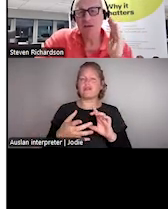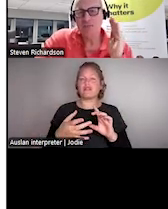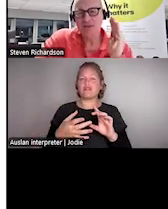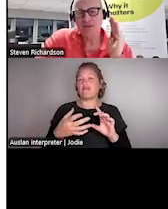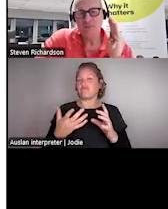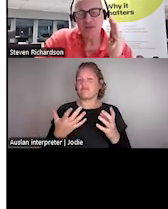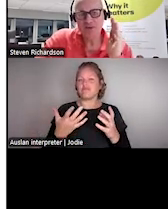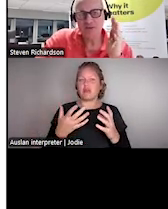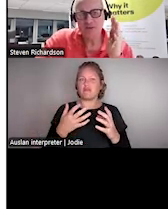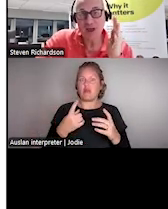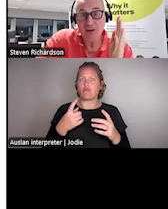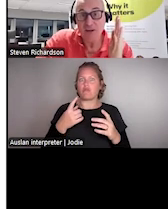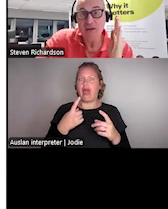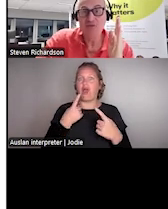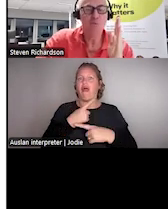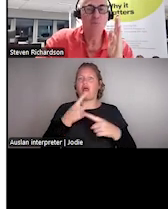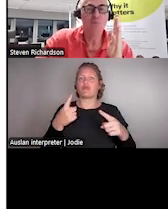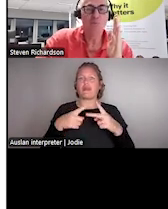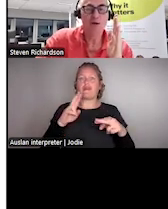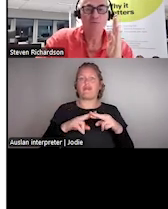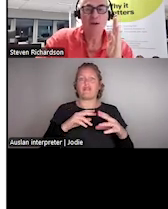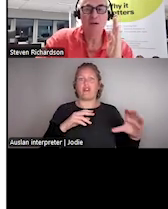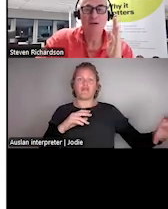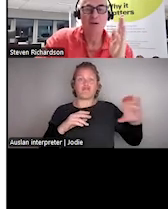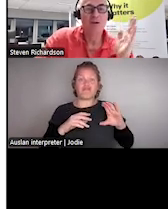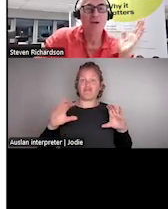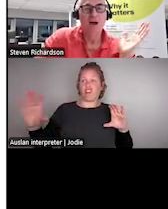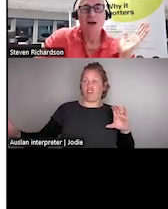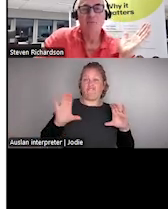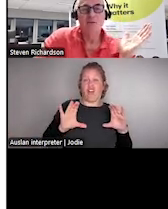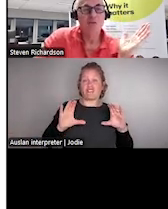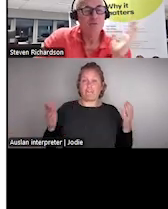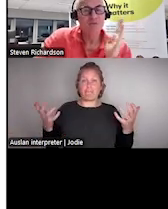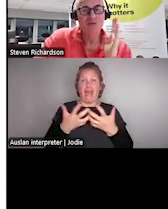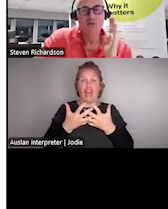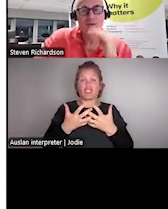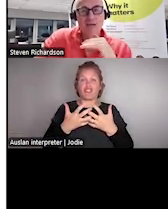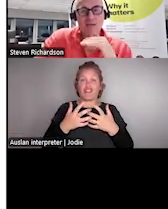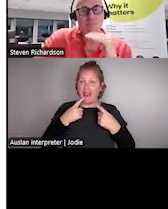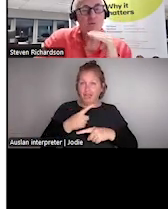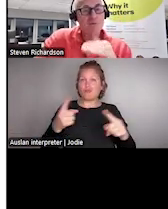any matching funding is super and it portent -- important part of that. You are able to conduct